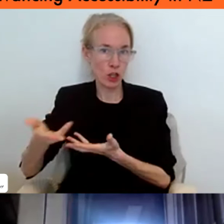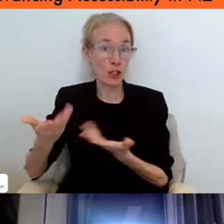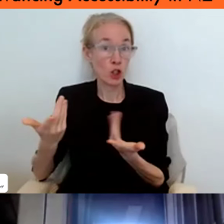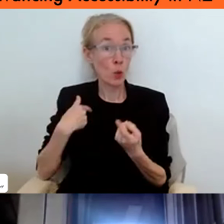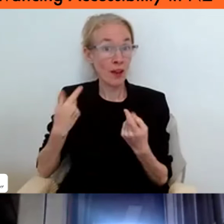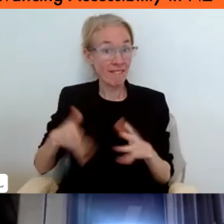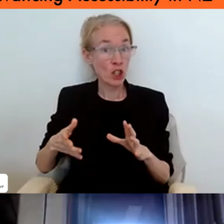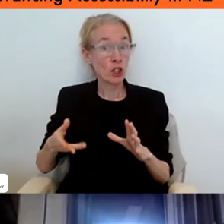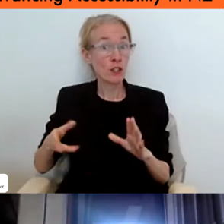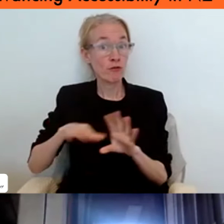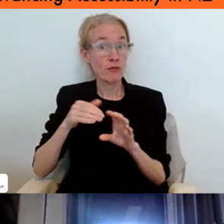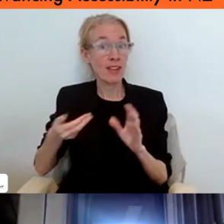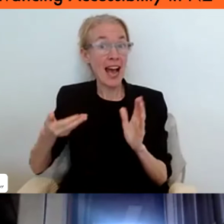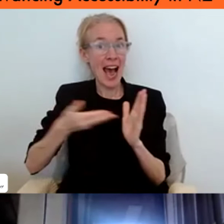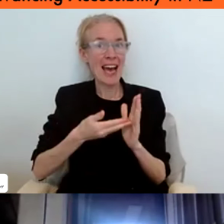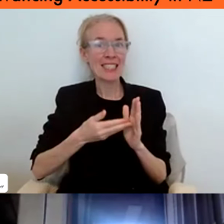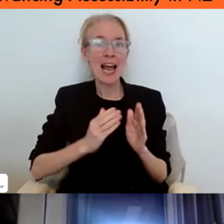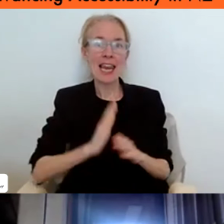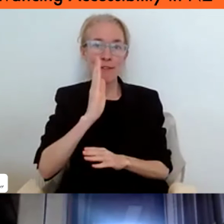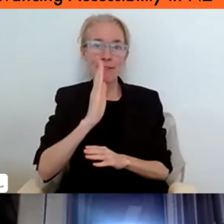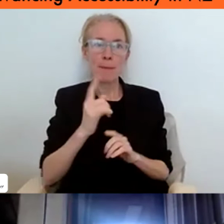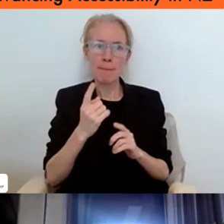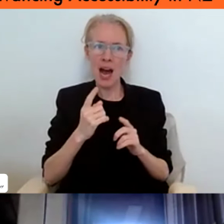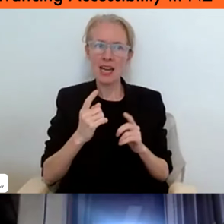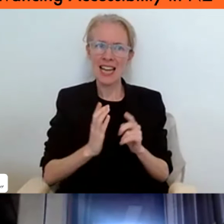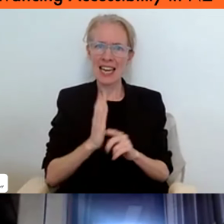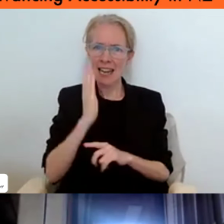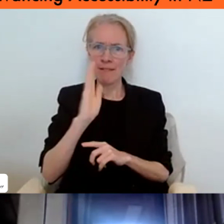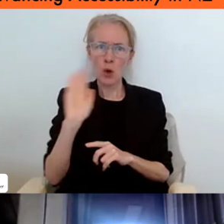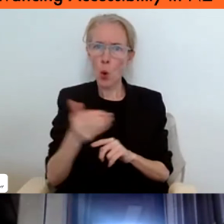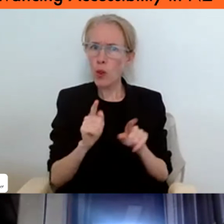there's different levels of lifts. And we're not talking like a platform